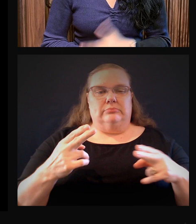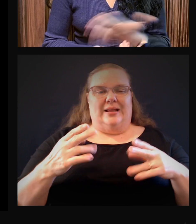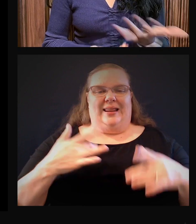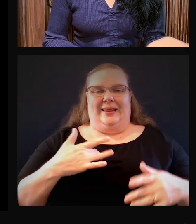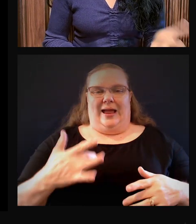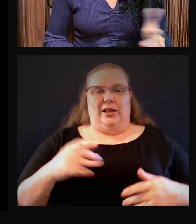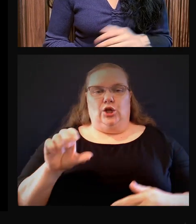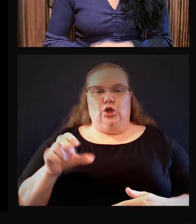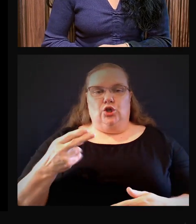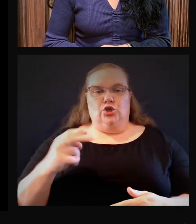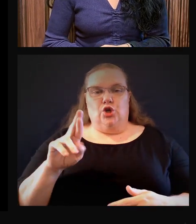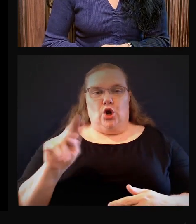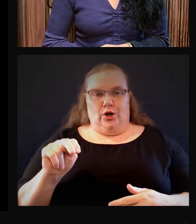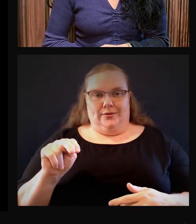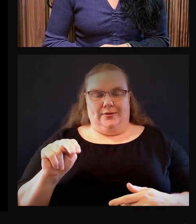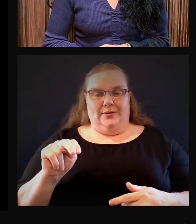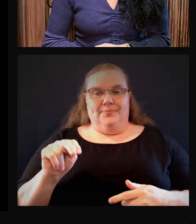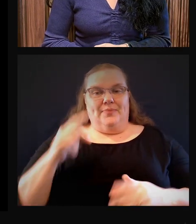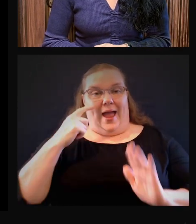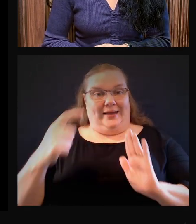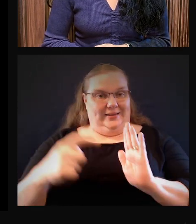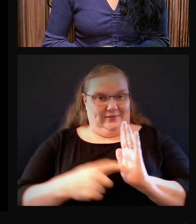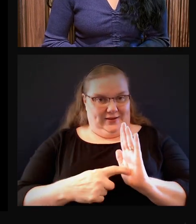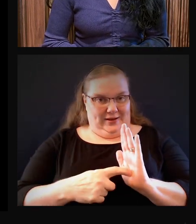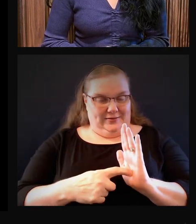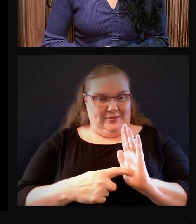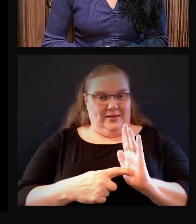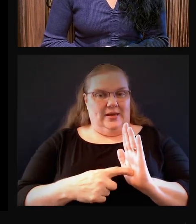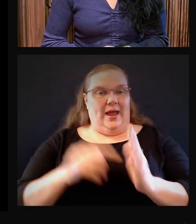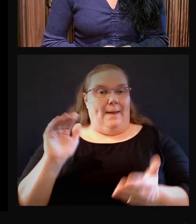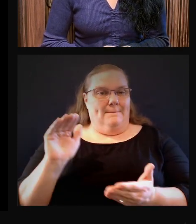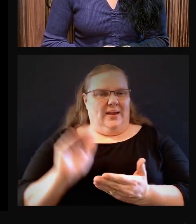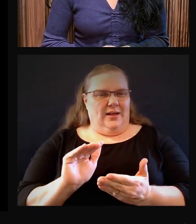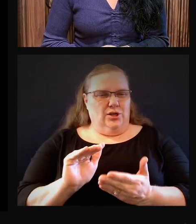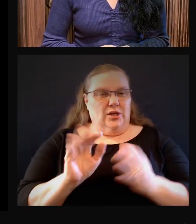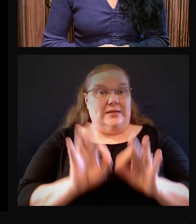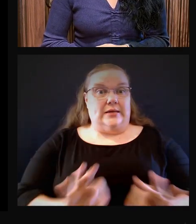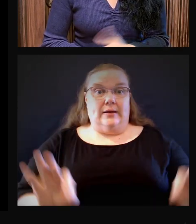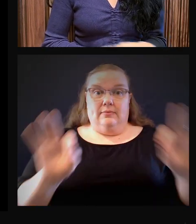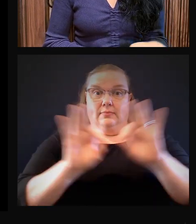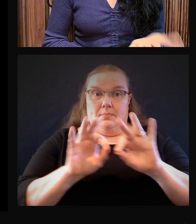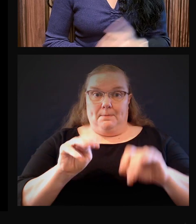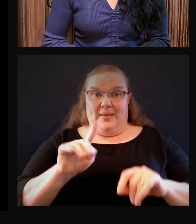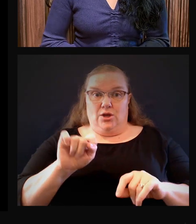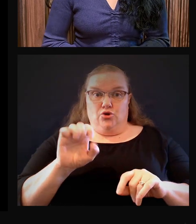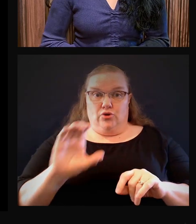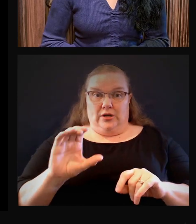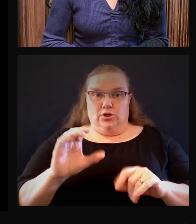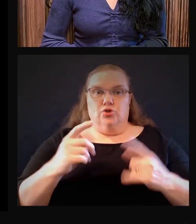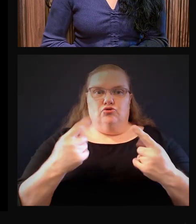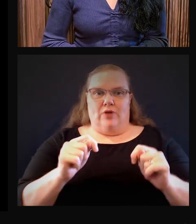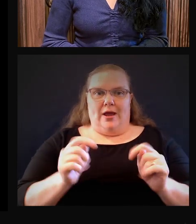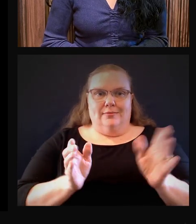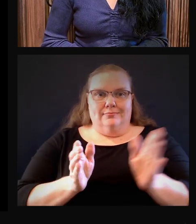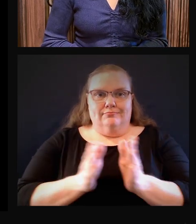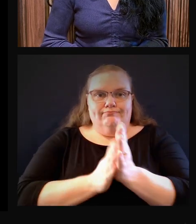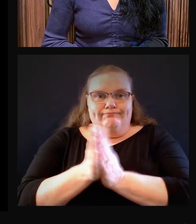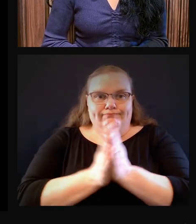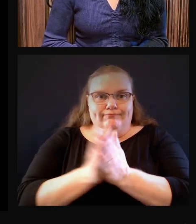Churn identification and mitigation has become a vital metric to drive revenue. And revenue is often generated by in-game purchases.